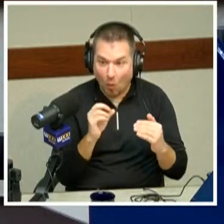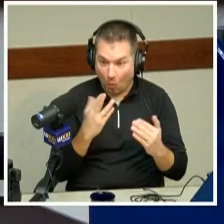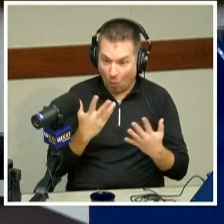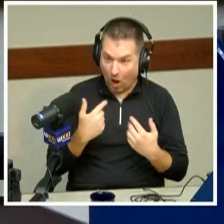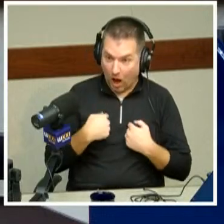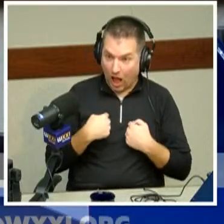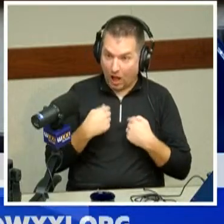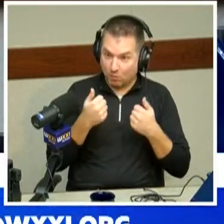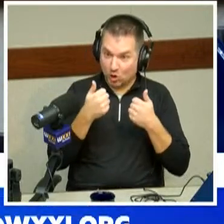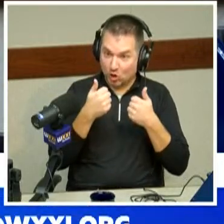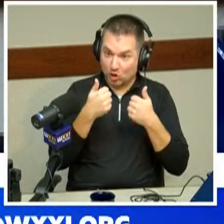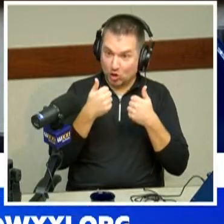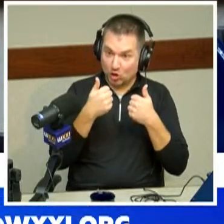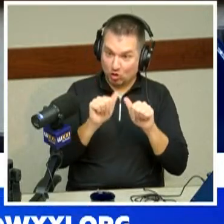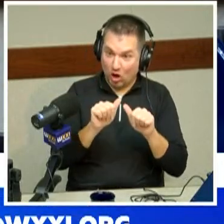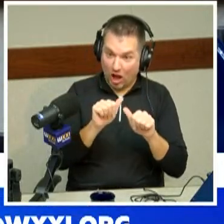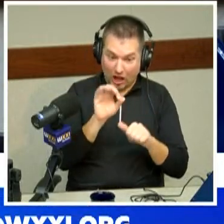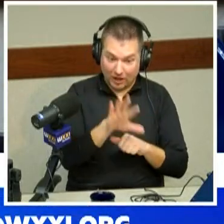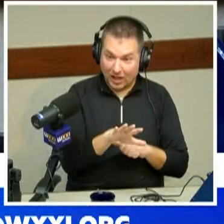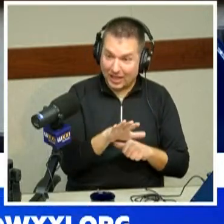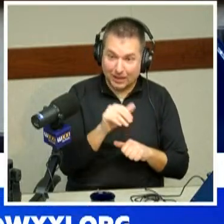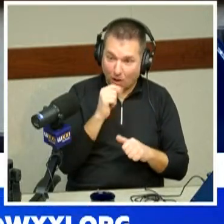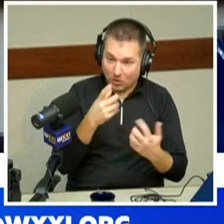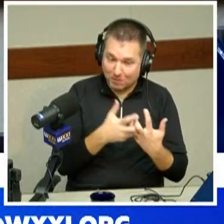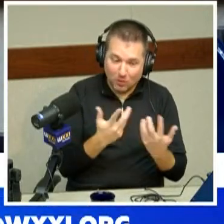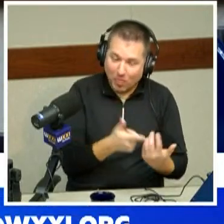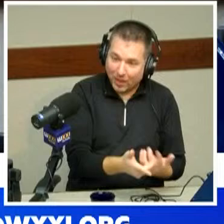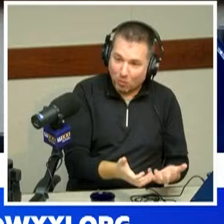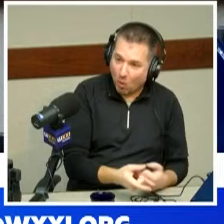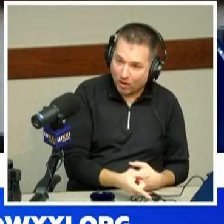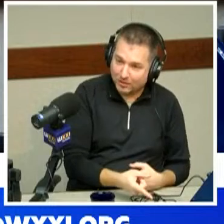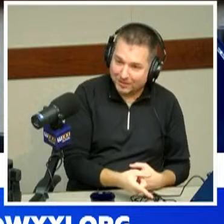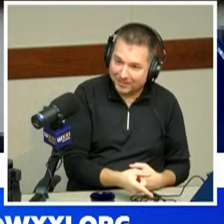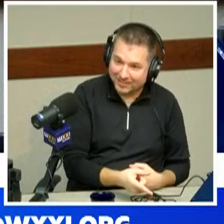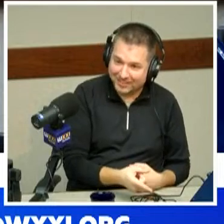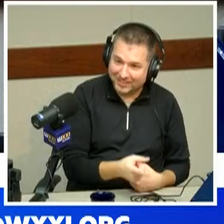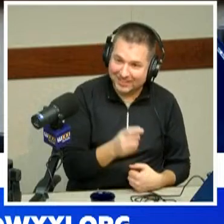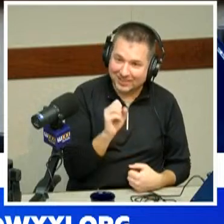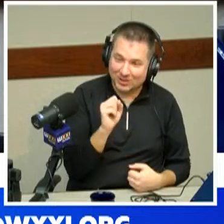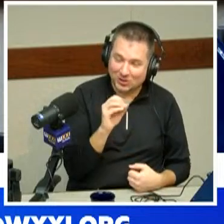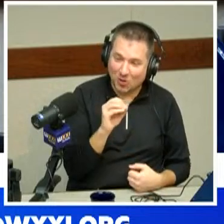might not be something that they are wanting to do so really having that um that in the back of